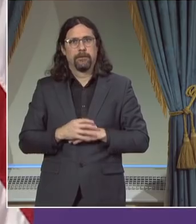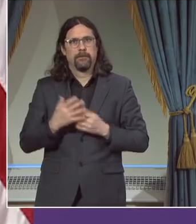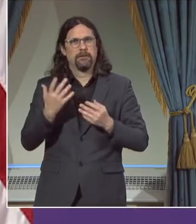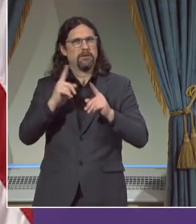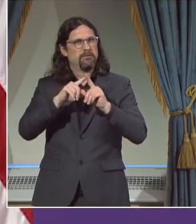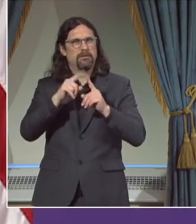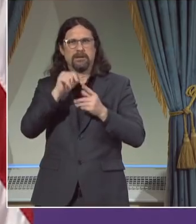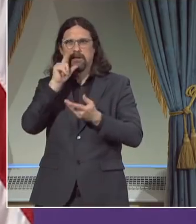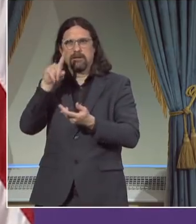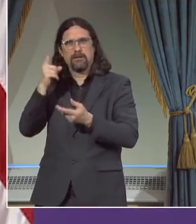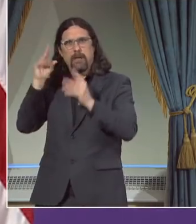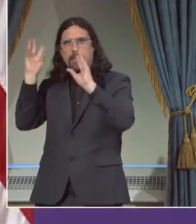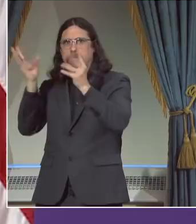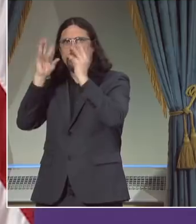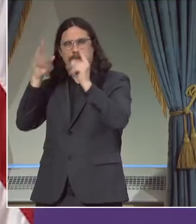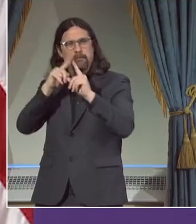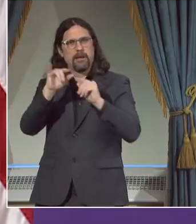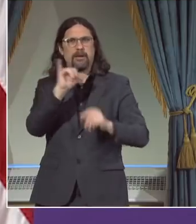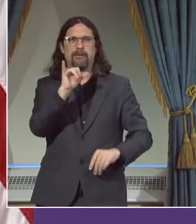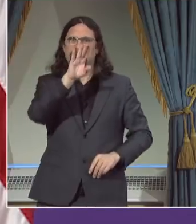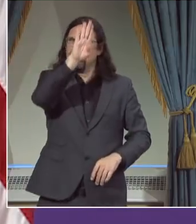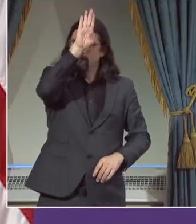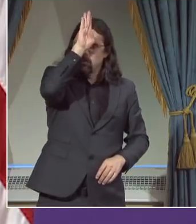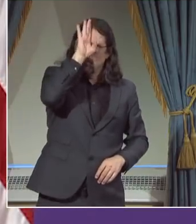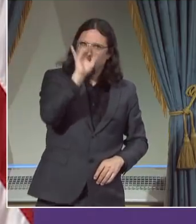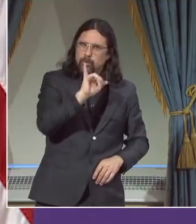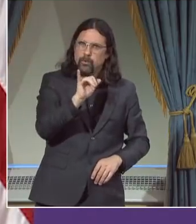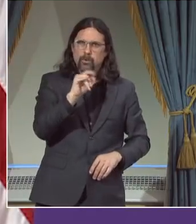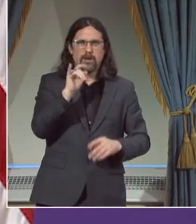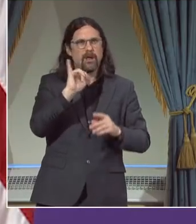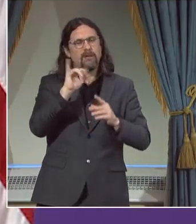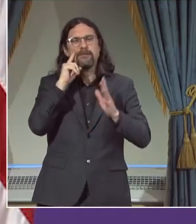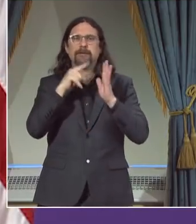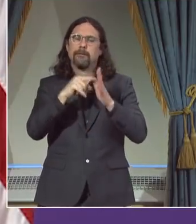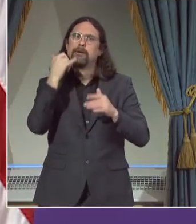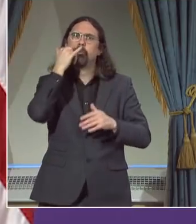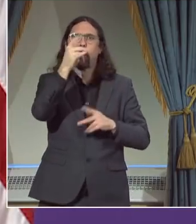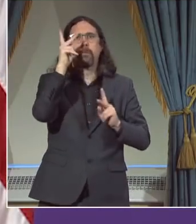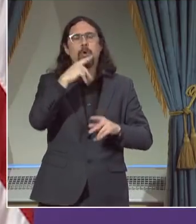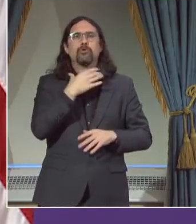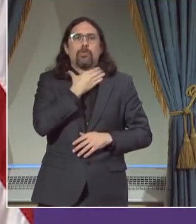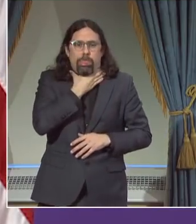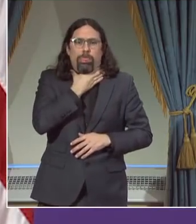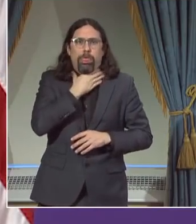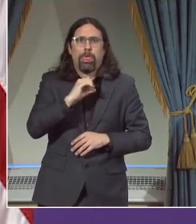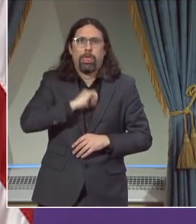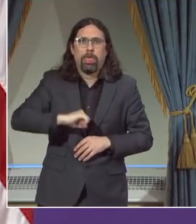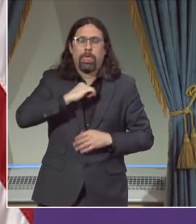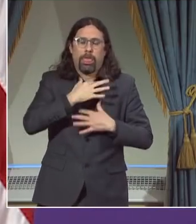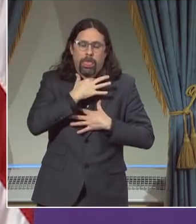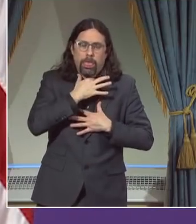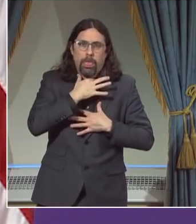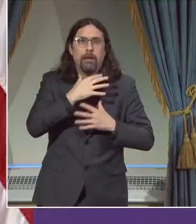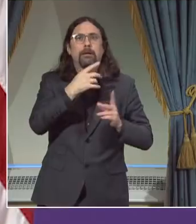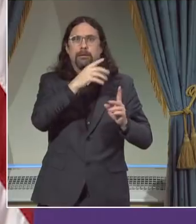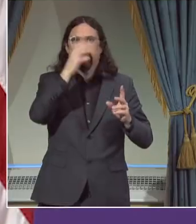SHOULDERS OF OUR EMTs AND PARAMEDICS. OKAY. DAN, AS WE SAID,